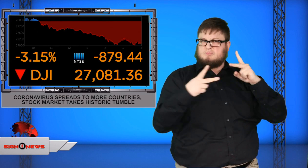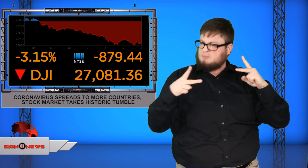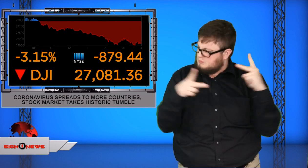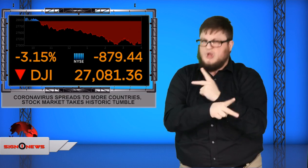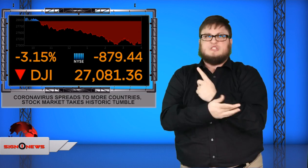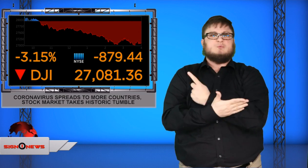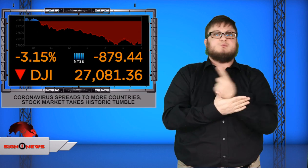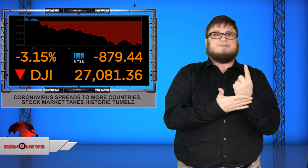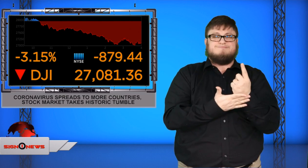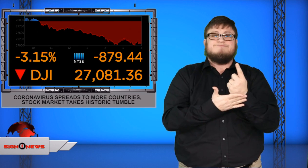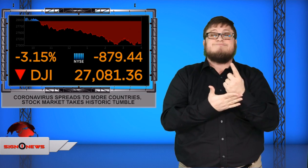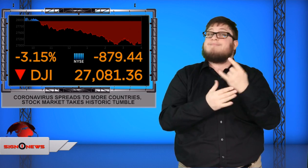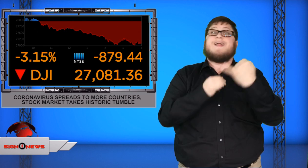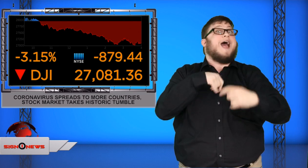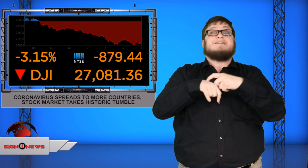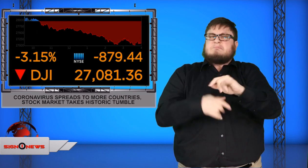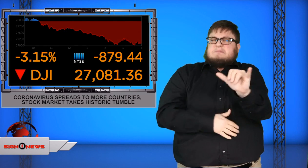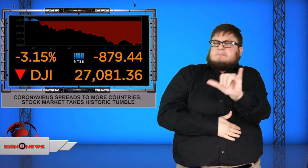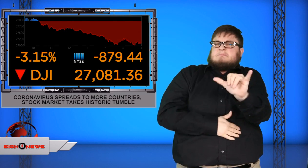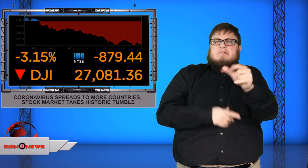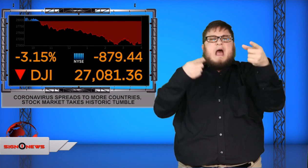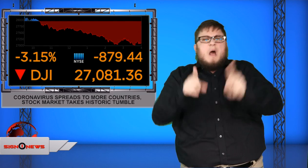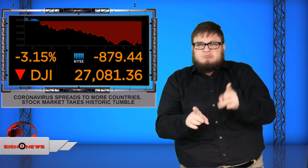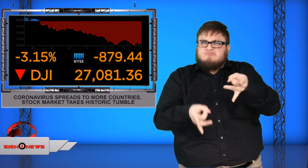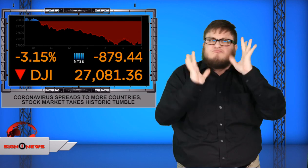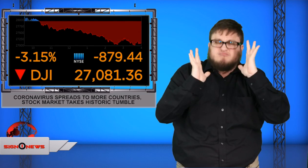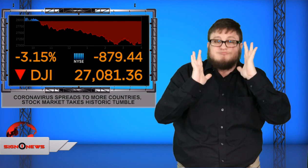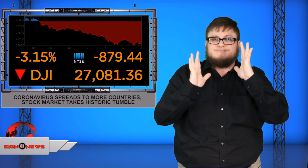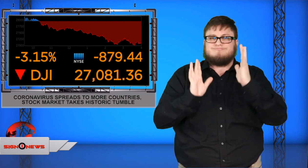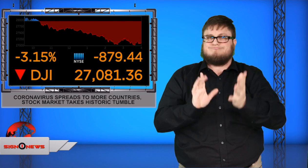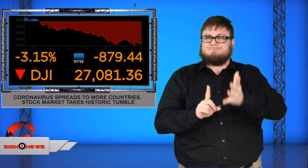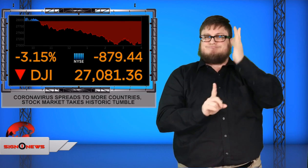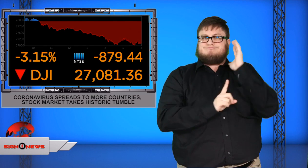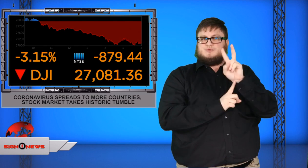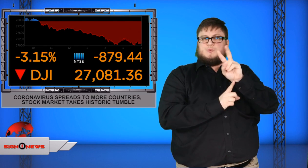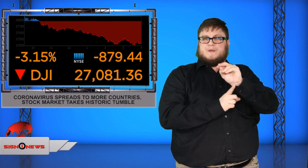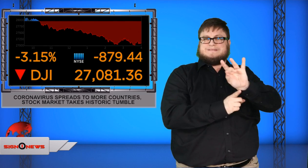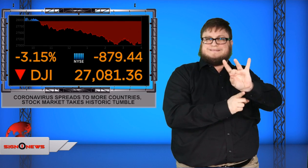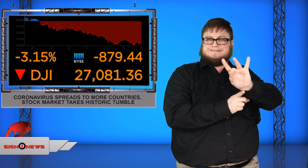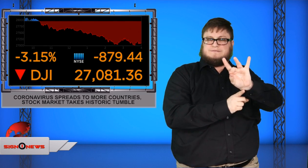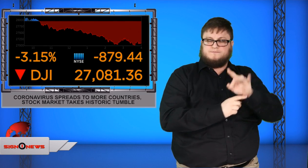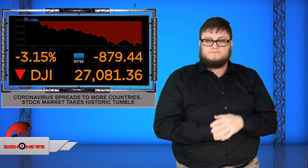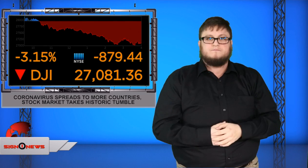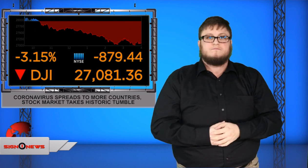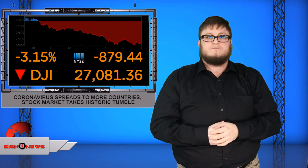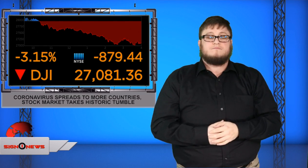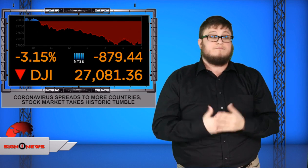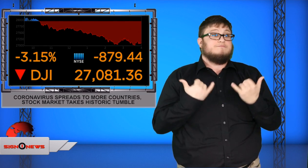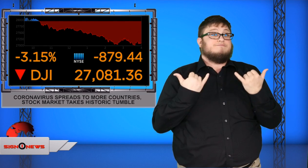its worst week since the 2008 financial crisis.